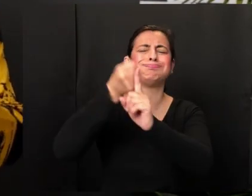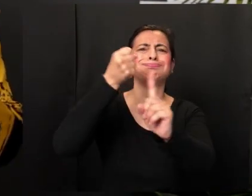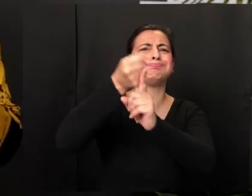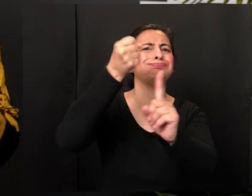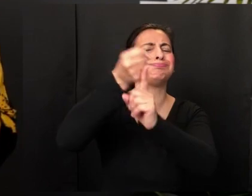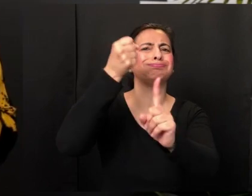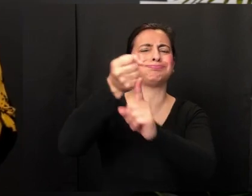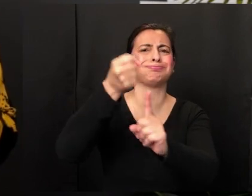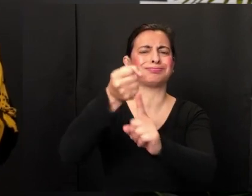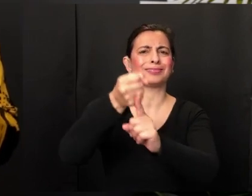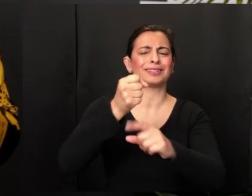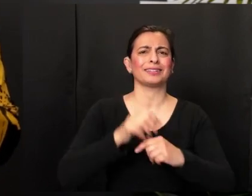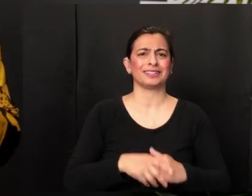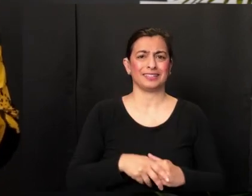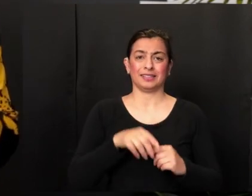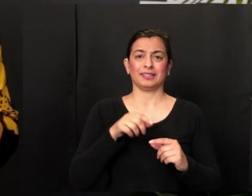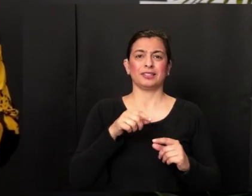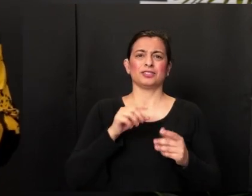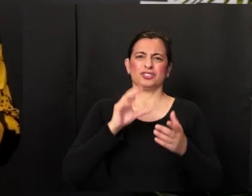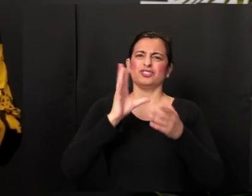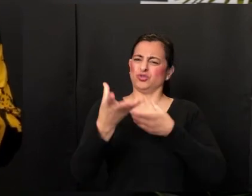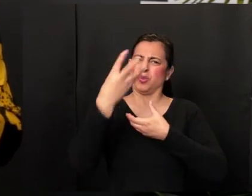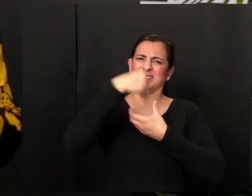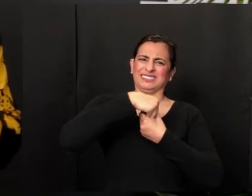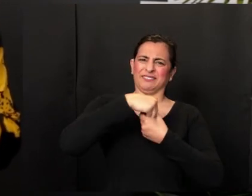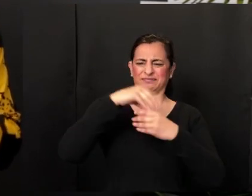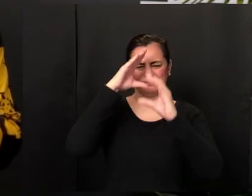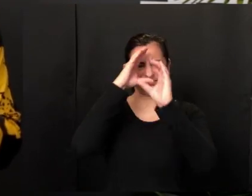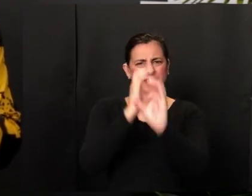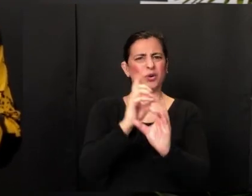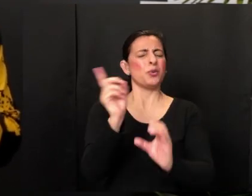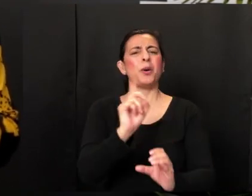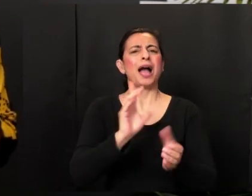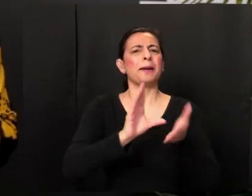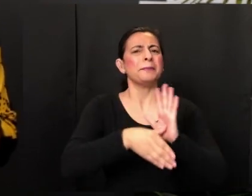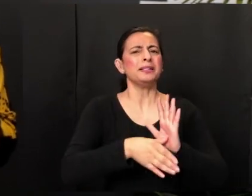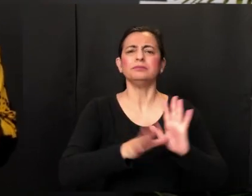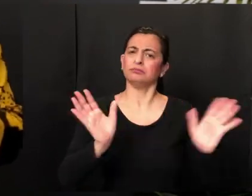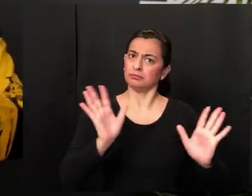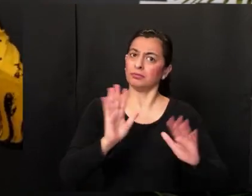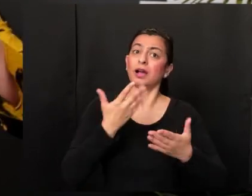just think of racial inclusion, gender inclusion, LGBTQ+ inclusion,